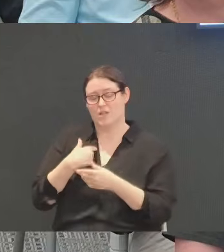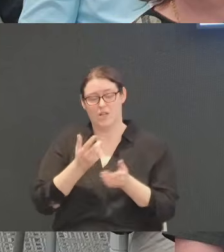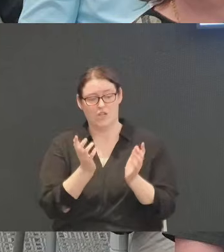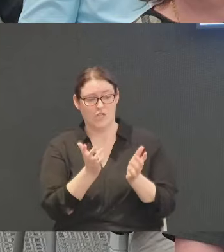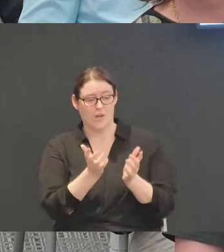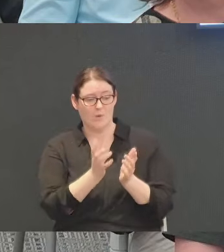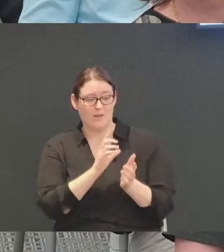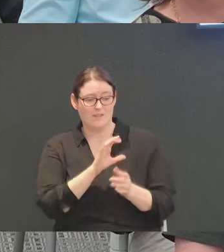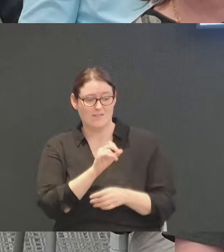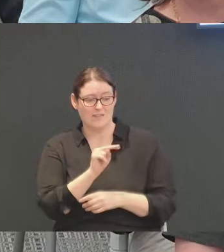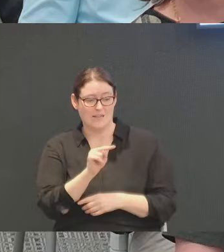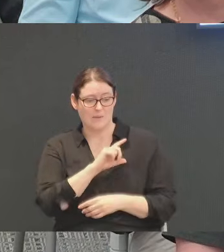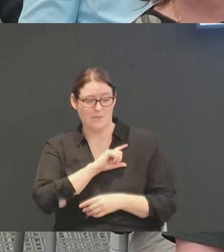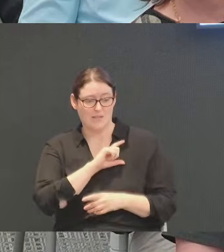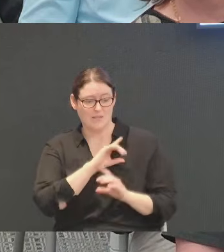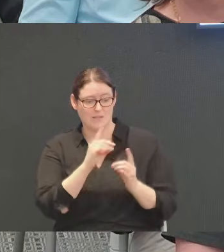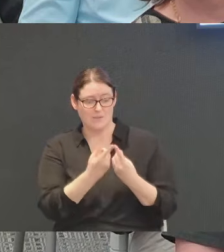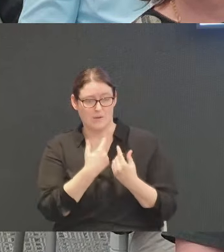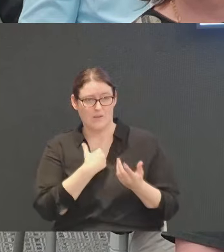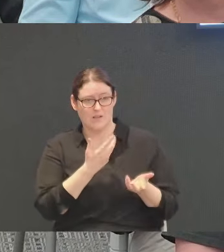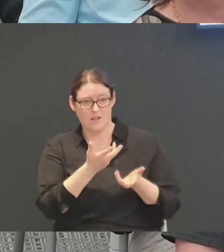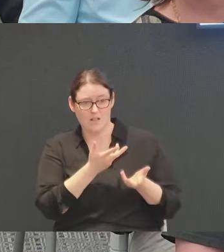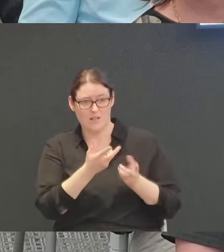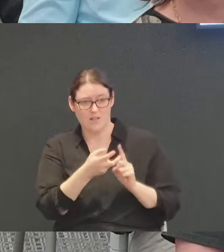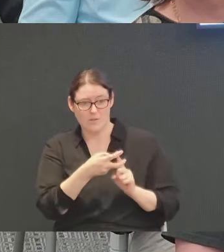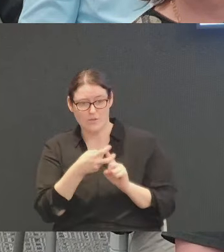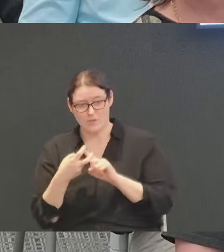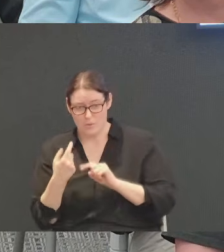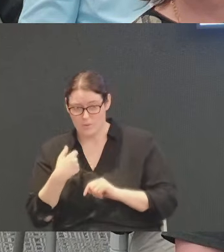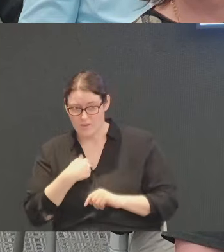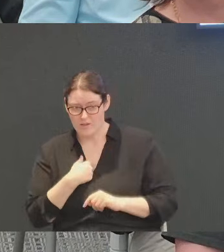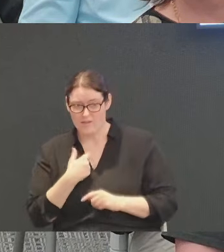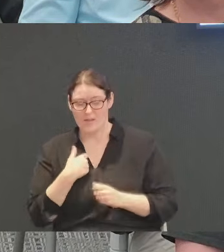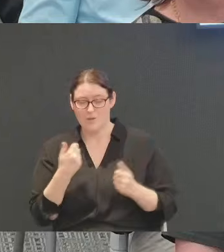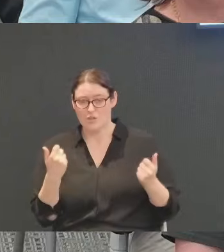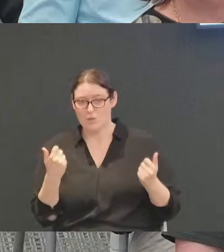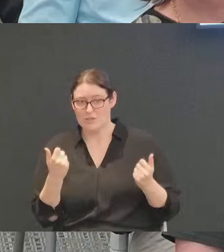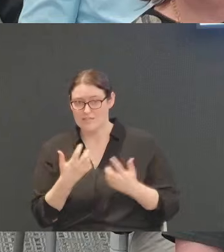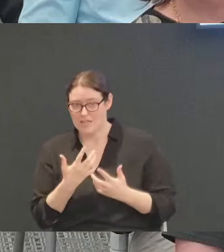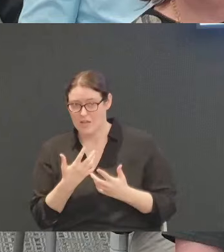them about me getting human trafficked, I got so scared because I was on the same unit with other